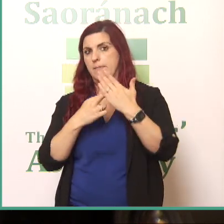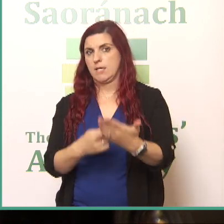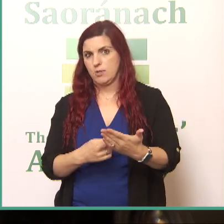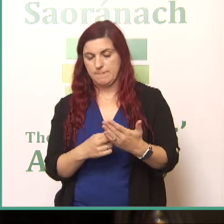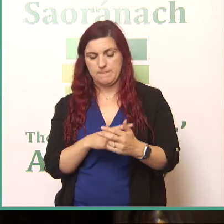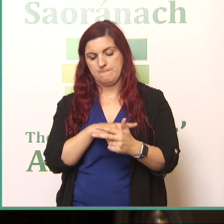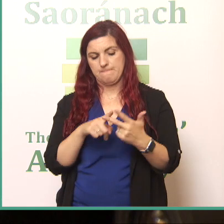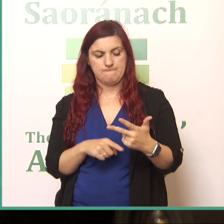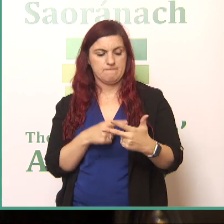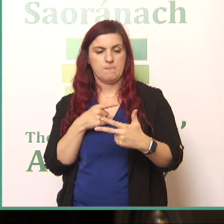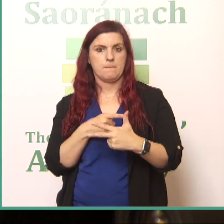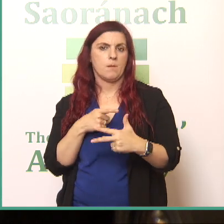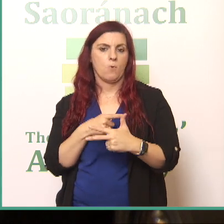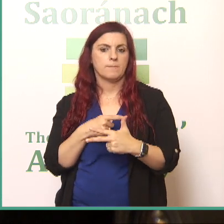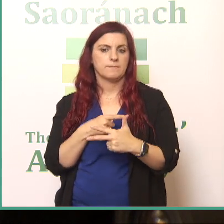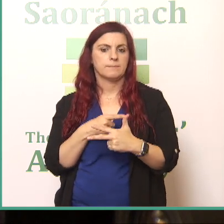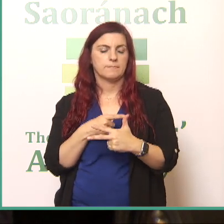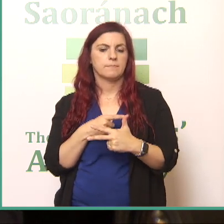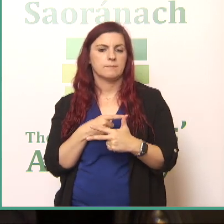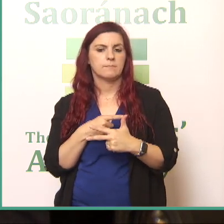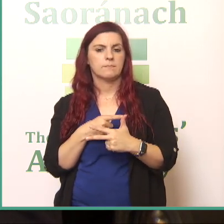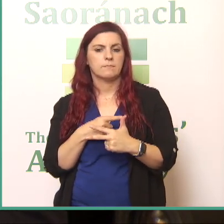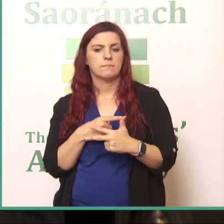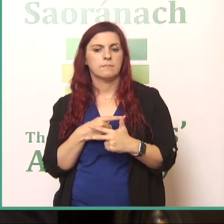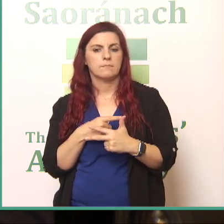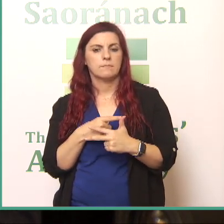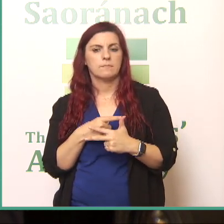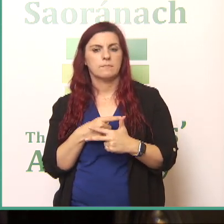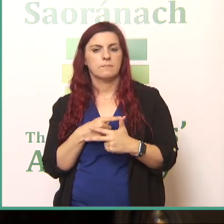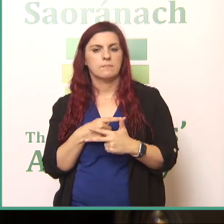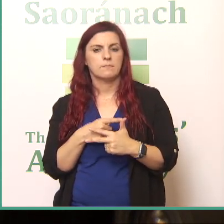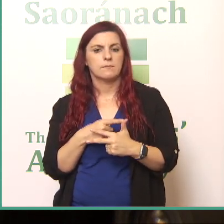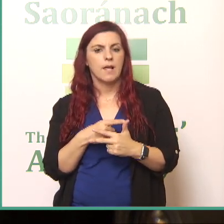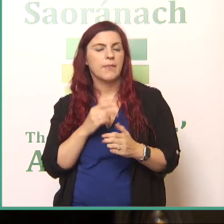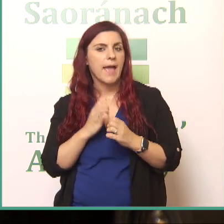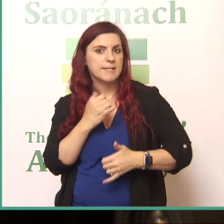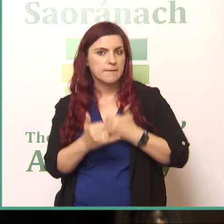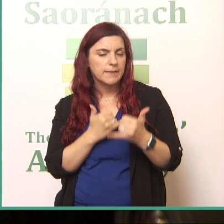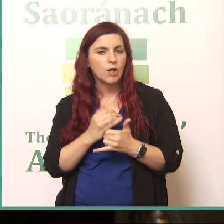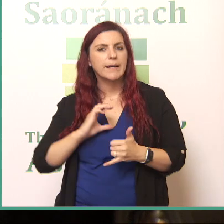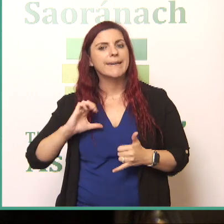number one at the shoulders of the year to keep back at least 30 meters from